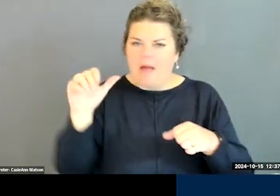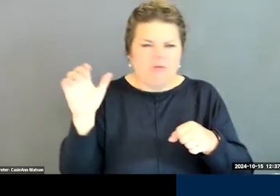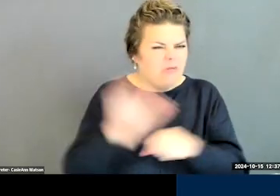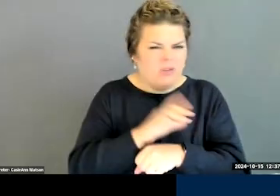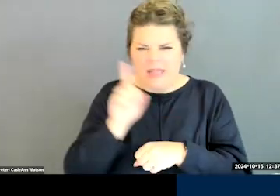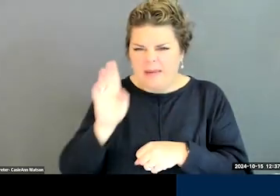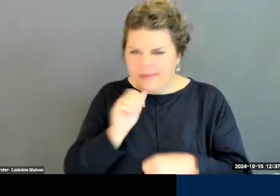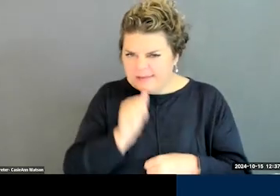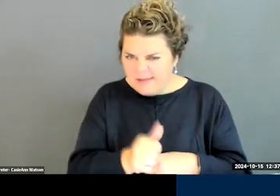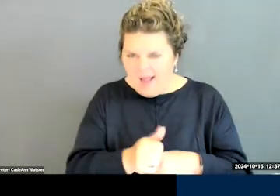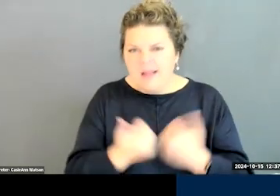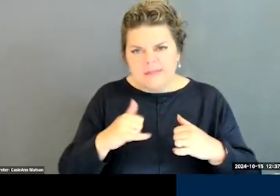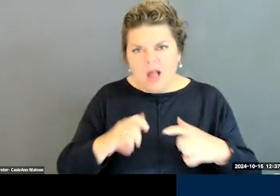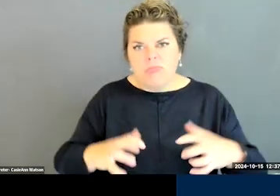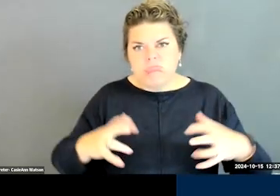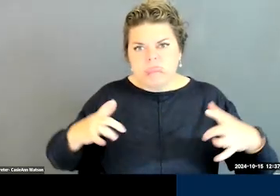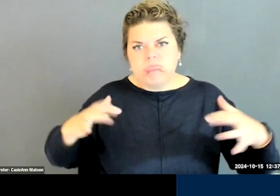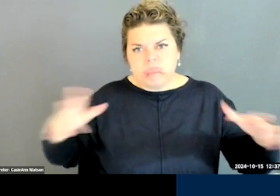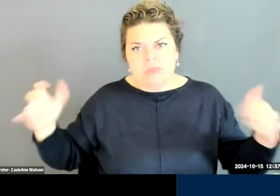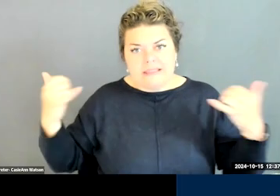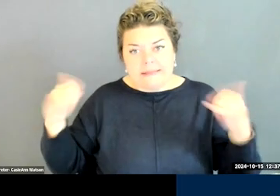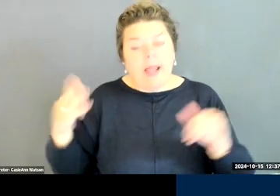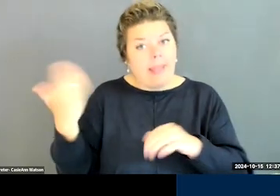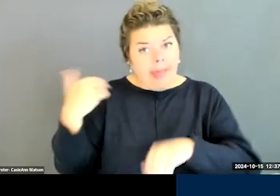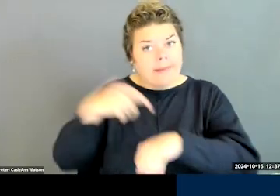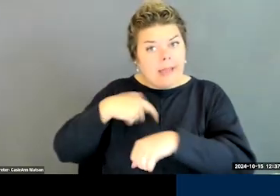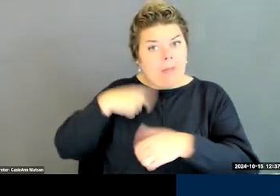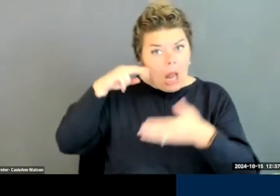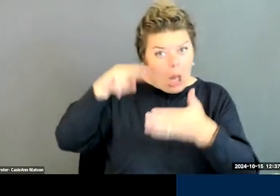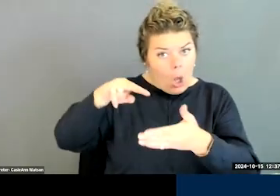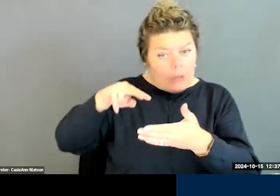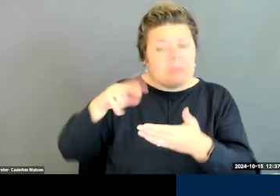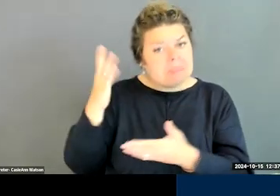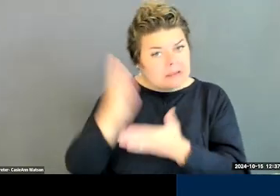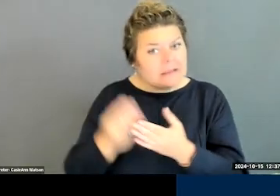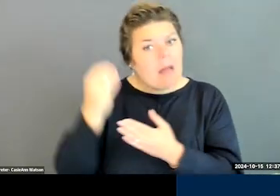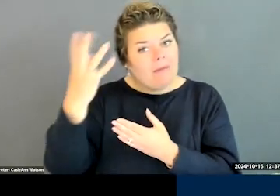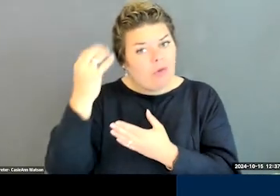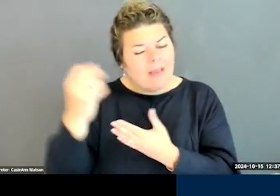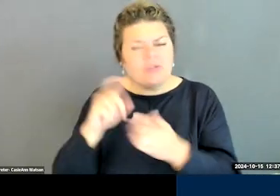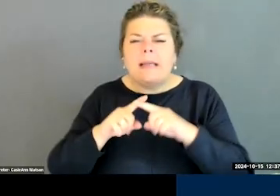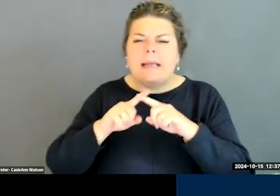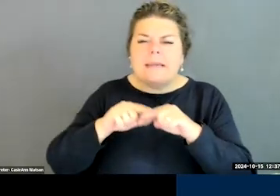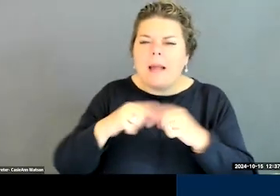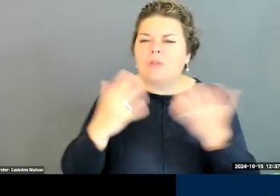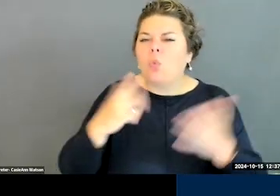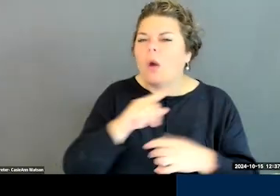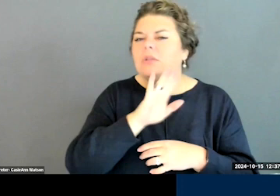So the last time I checked, there was some information that was there depending on how you're asking the ChatGPT prompt.